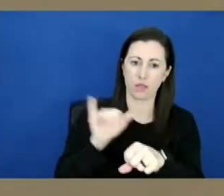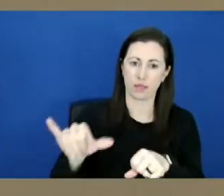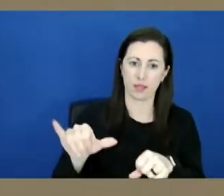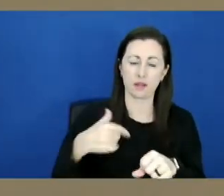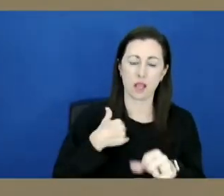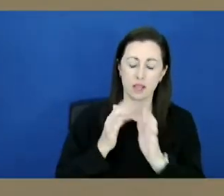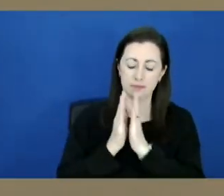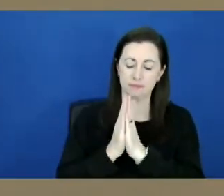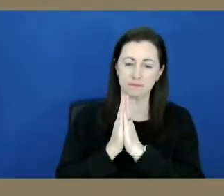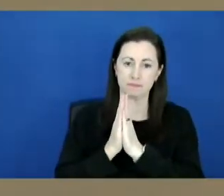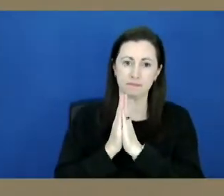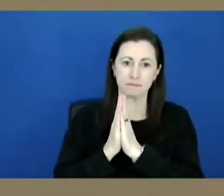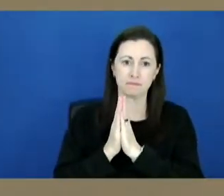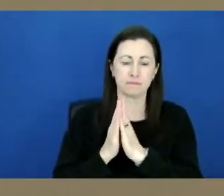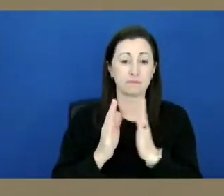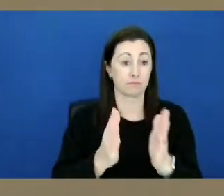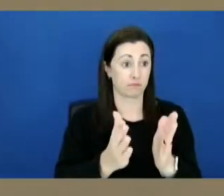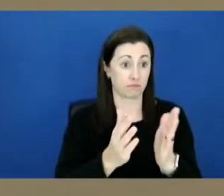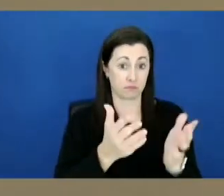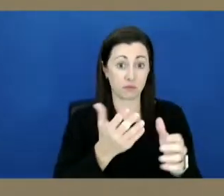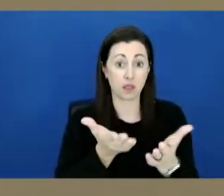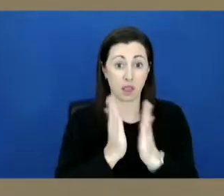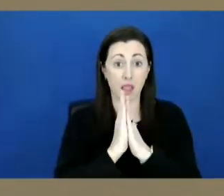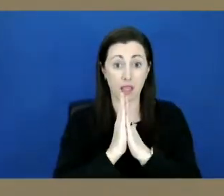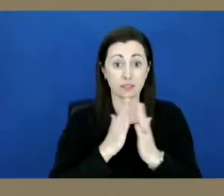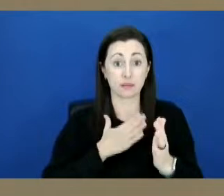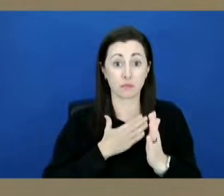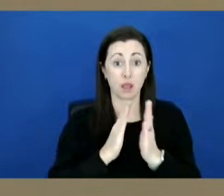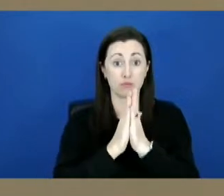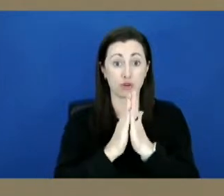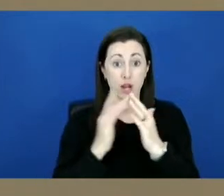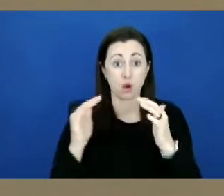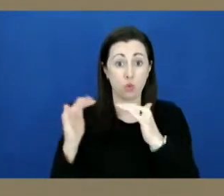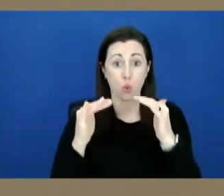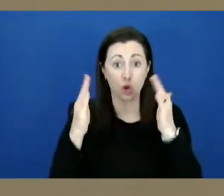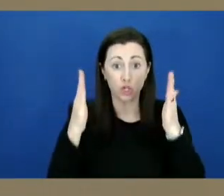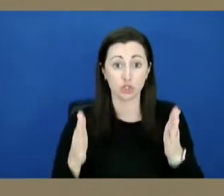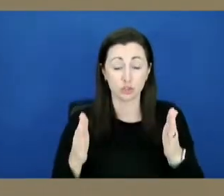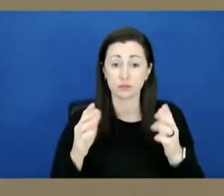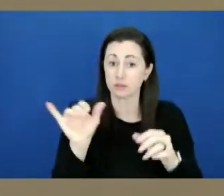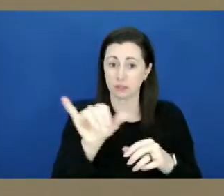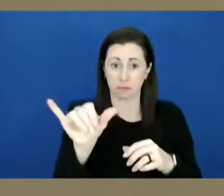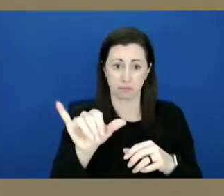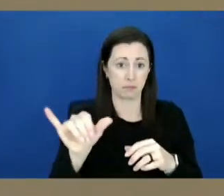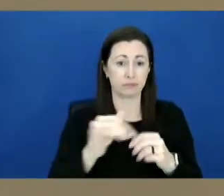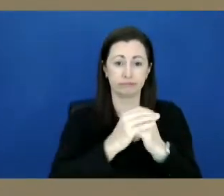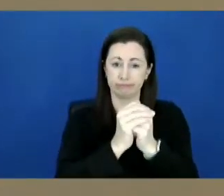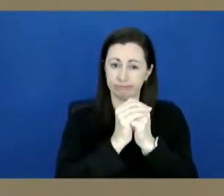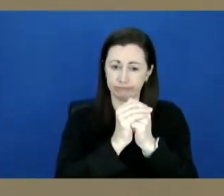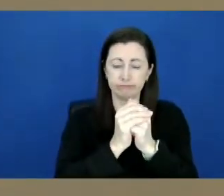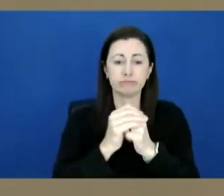SO WE'RE WORKING ON THAT, SO I'M